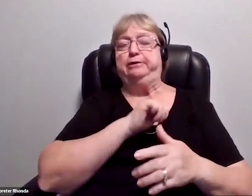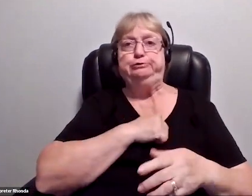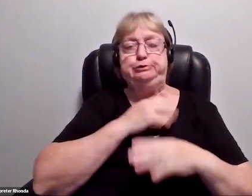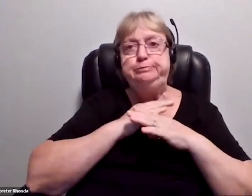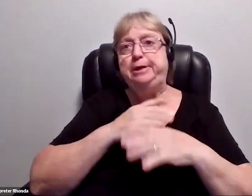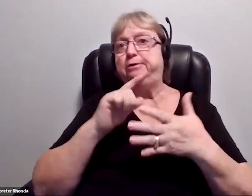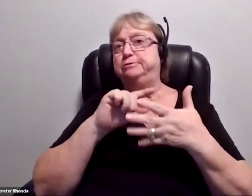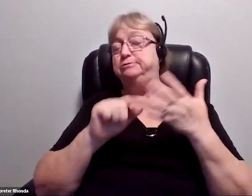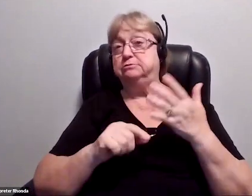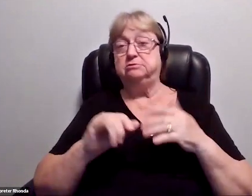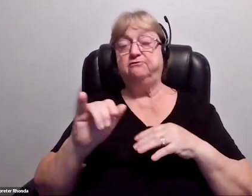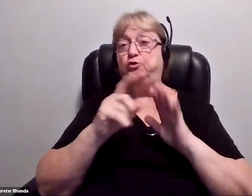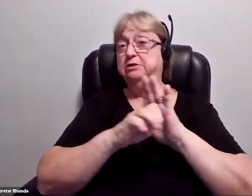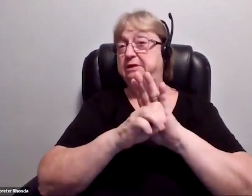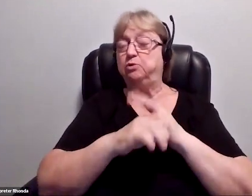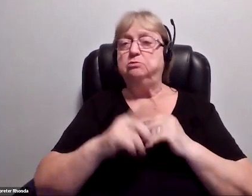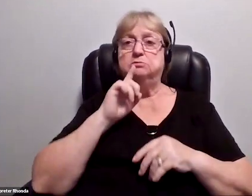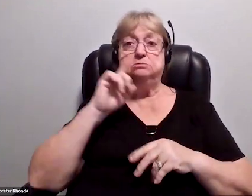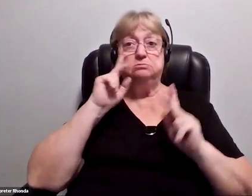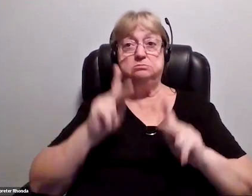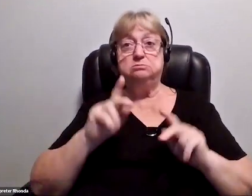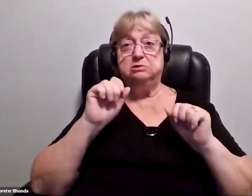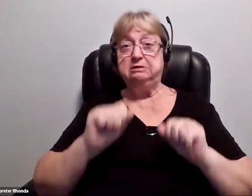can access the science-related media if this content